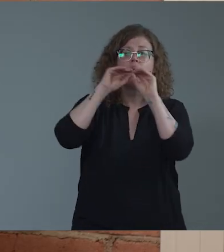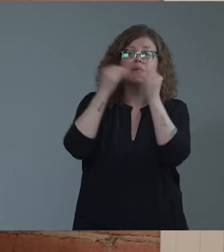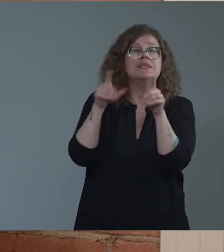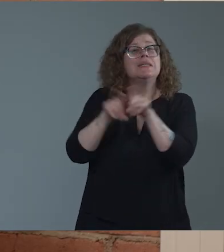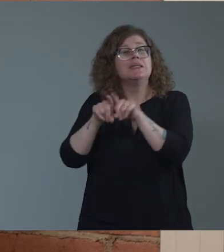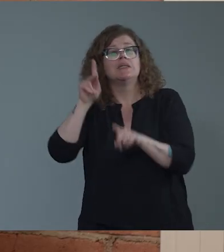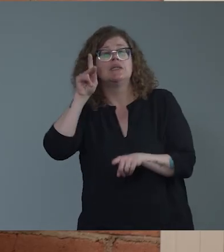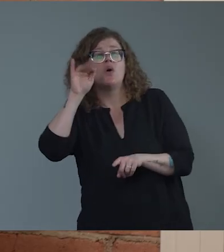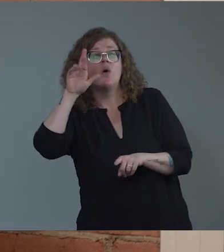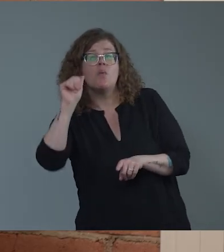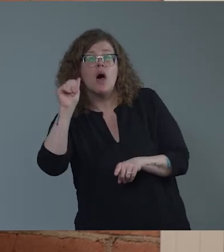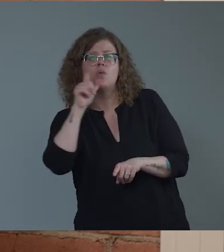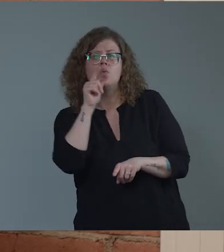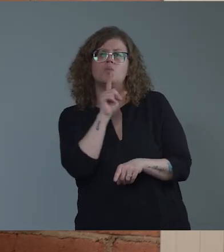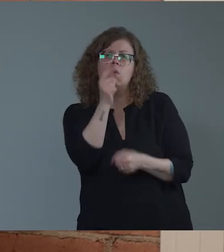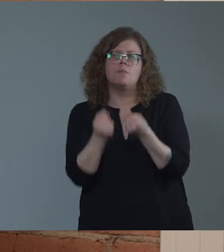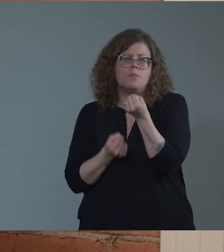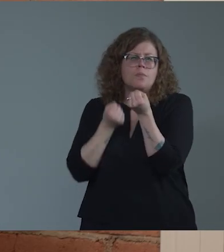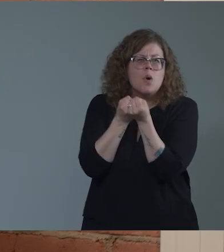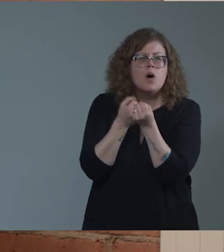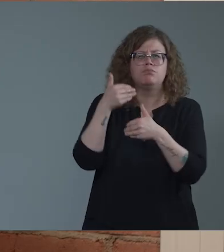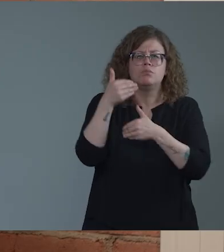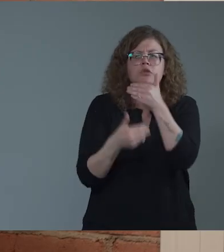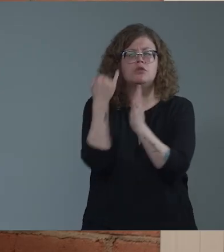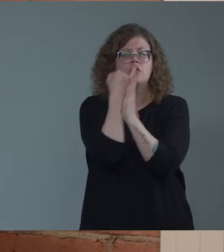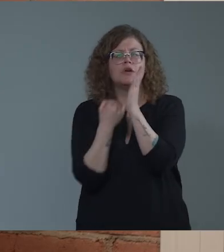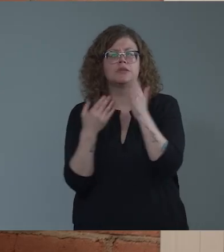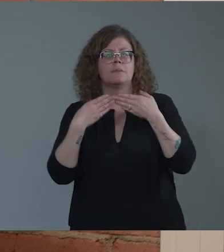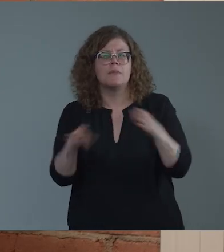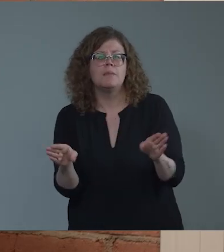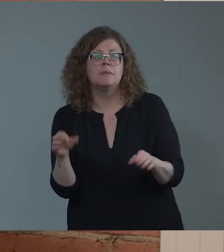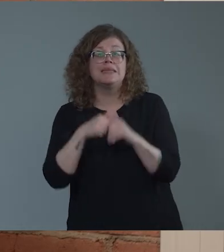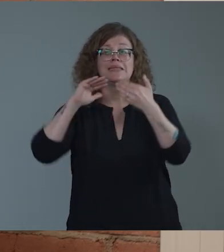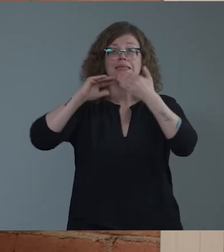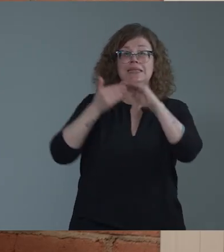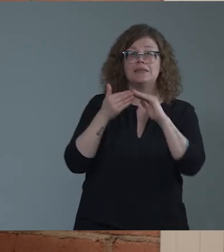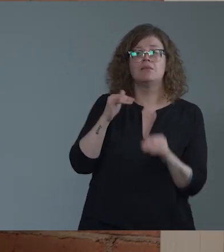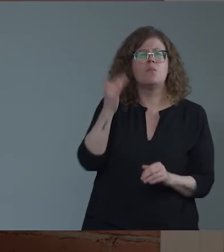social commentary, memorial, celebrations, and a little beauty, whimsy and joy.